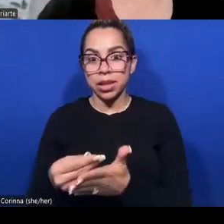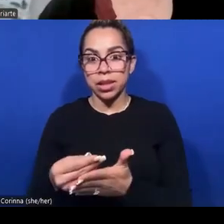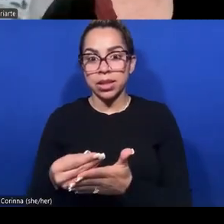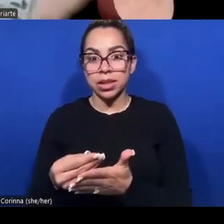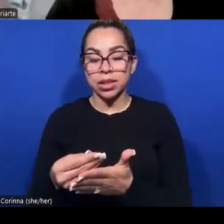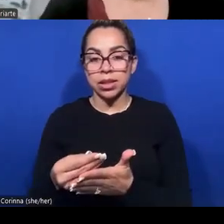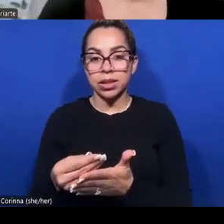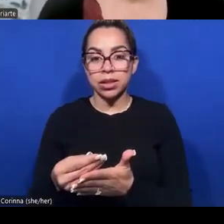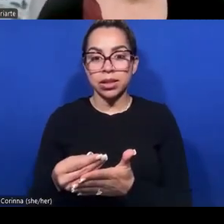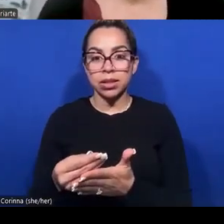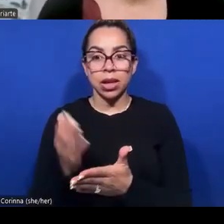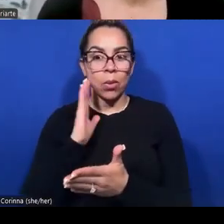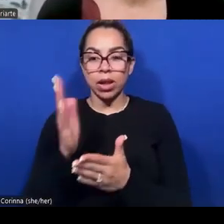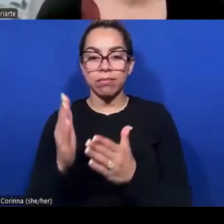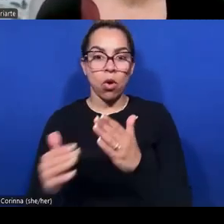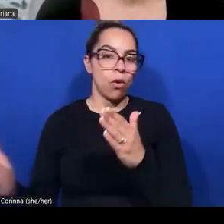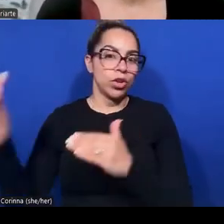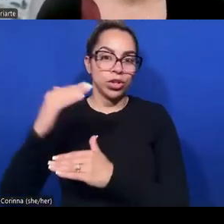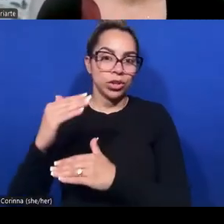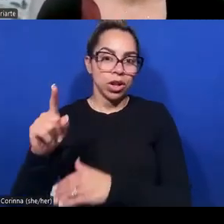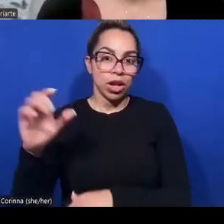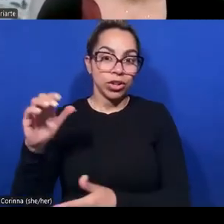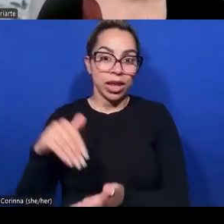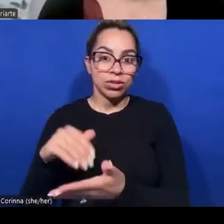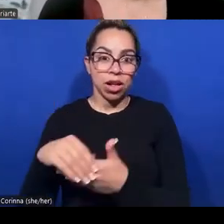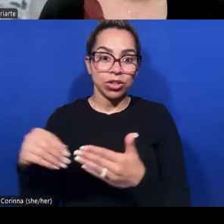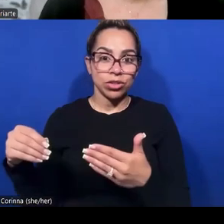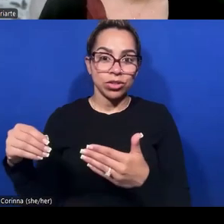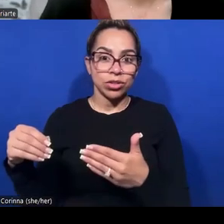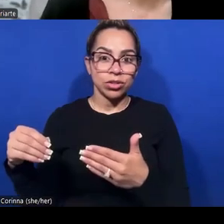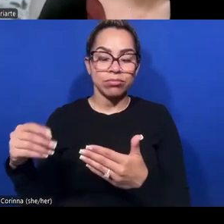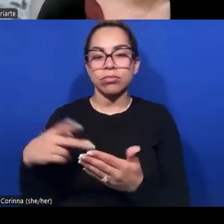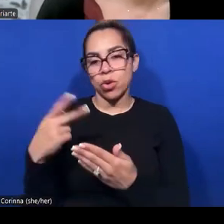that will exceed the $100,000 limit, the program won't let you.